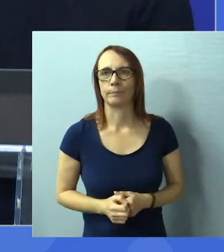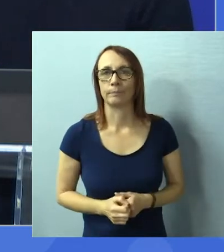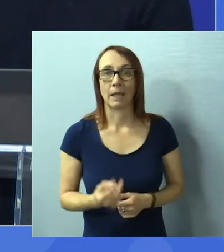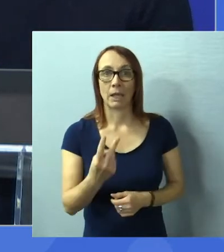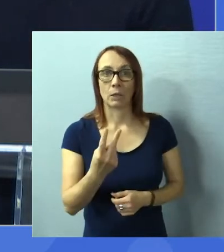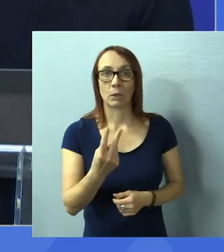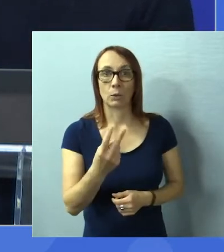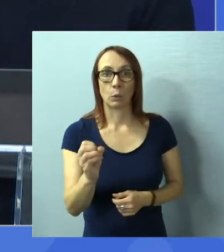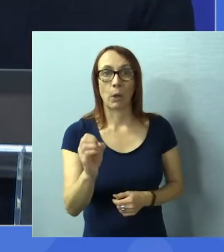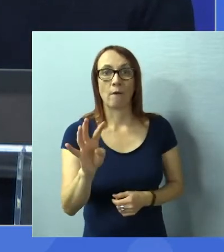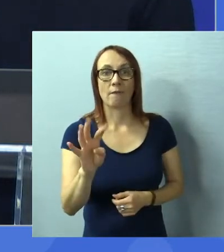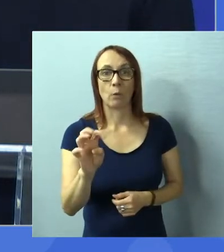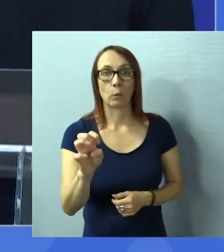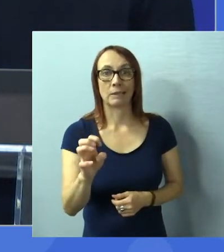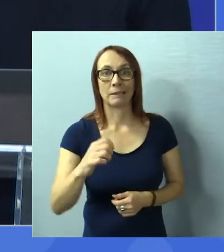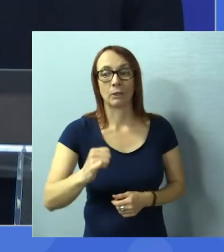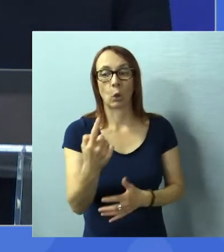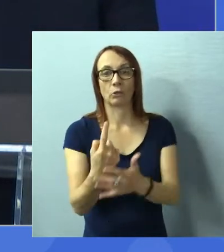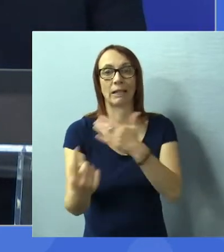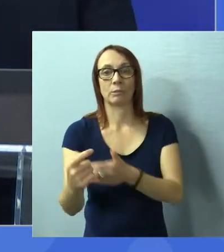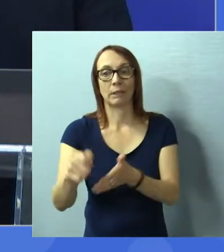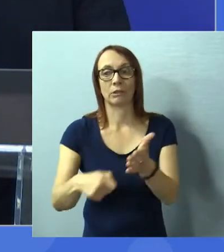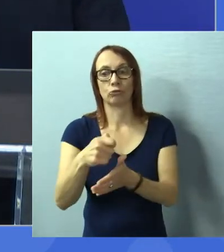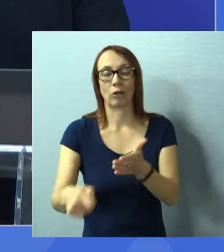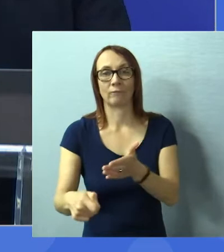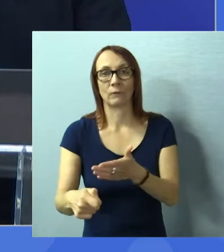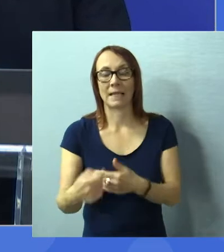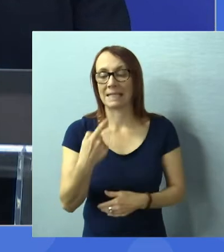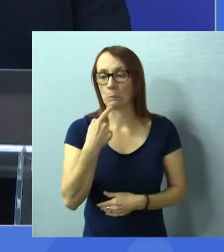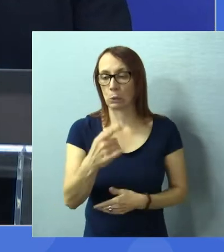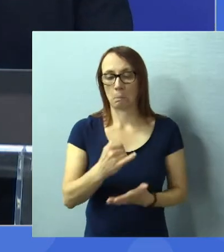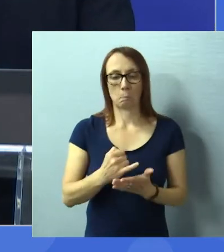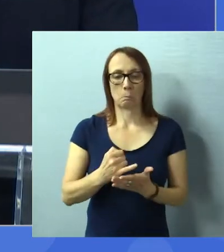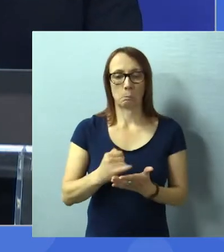referendum we rejected the opportunity to cast one of those Parliament's aside